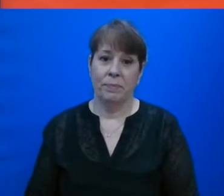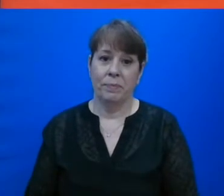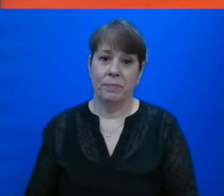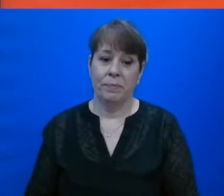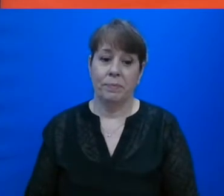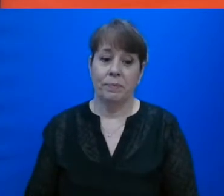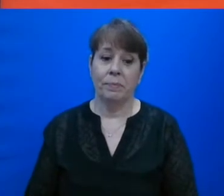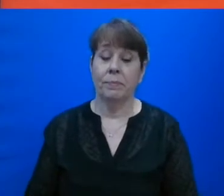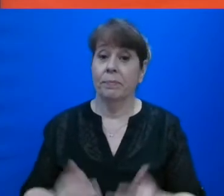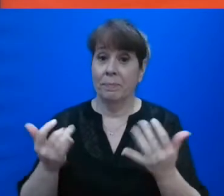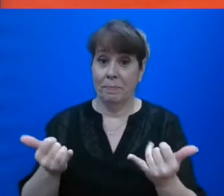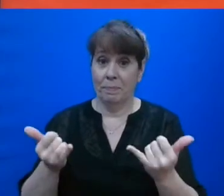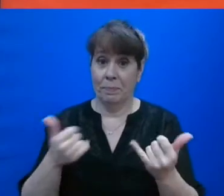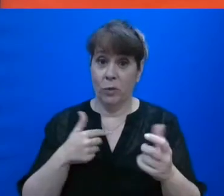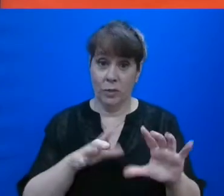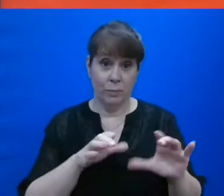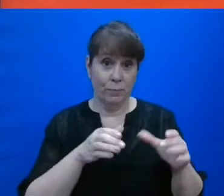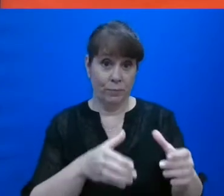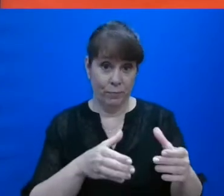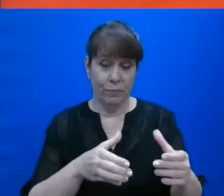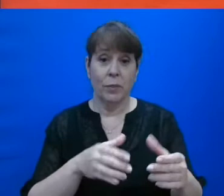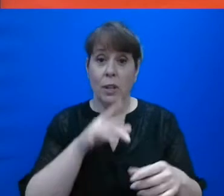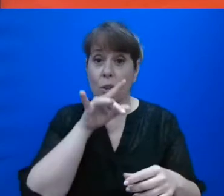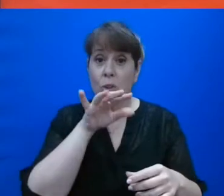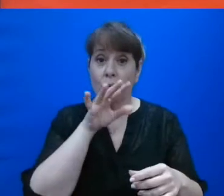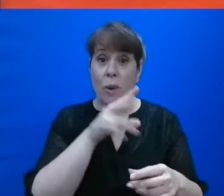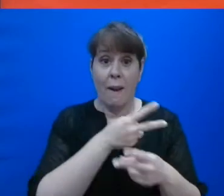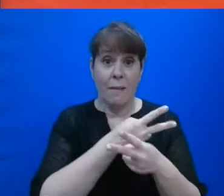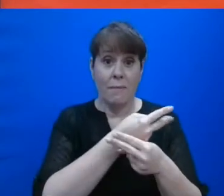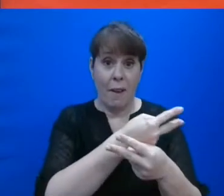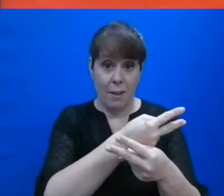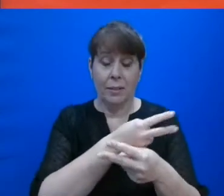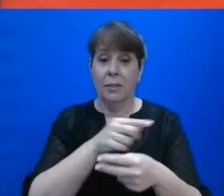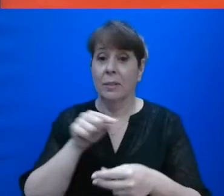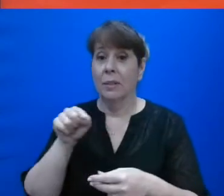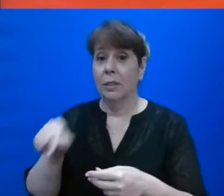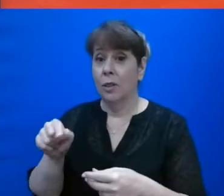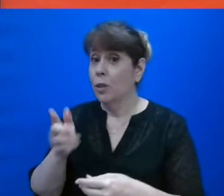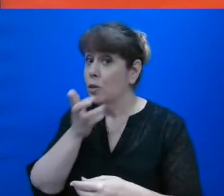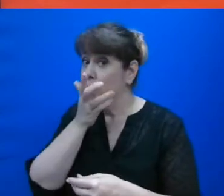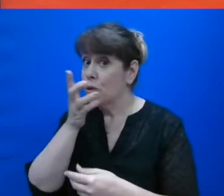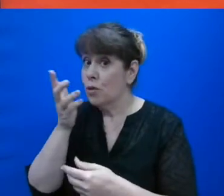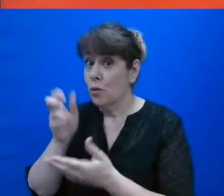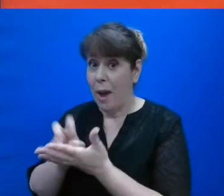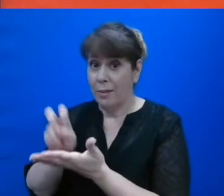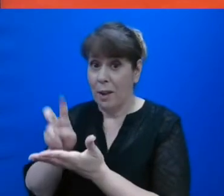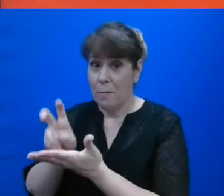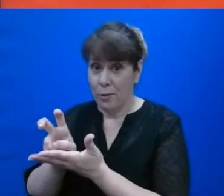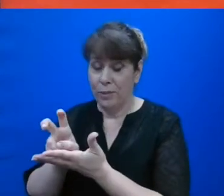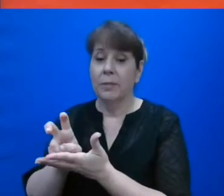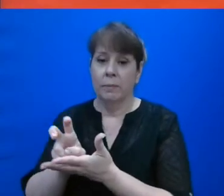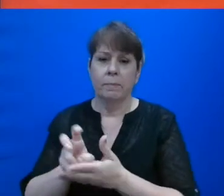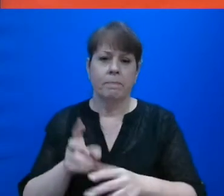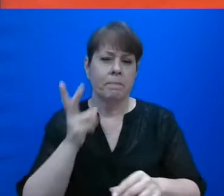NOW, WE HAVE A JAR OF DRAGONFLIES AND A JAR GRASSHOPPERS. LET'S SEE HOW MANY DRAGONFLIES WE